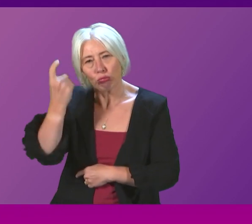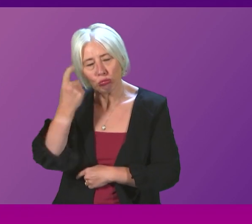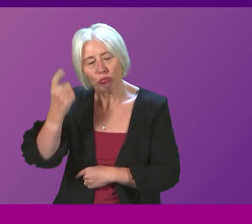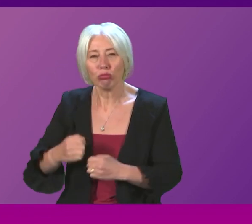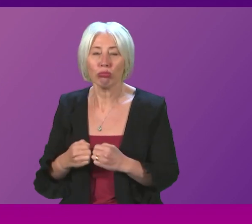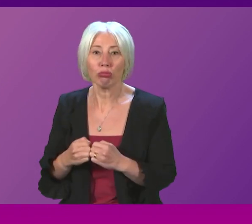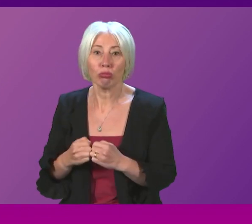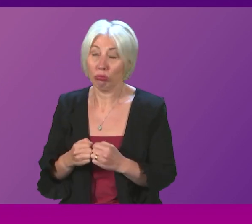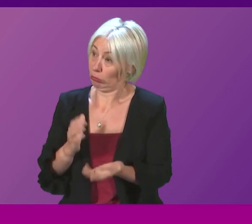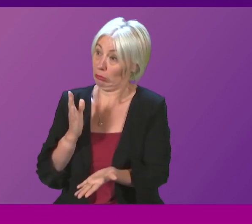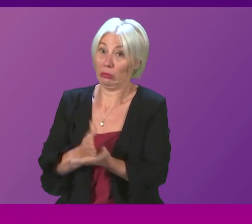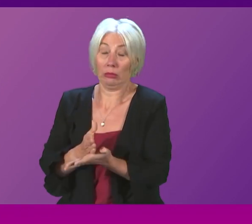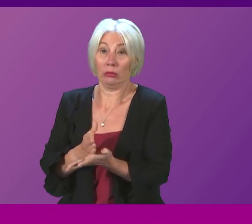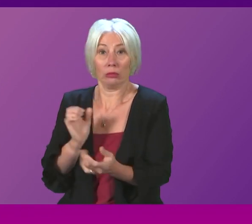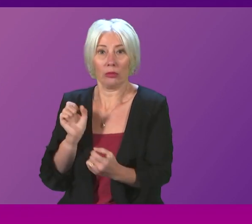That is certainly important to do.